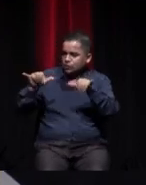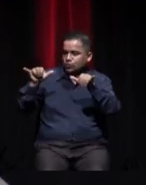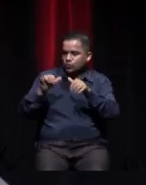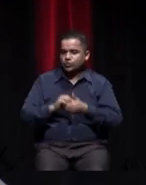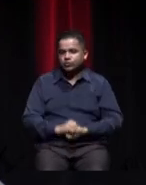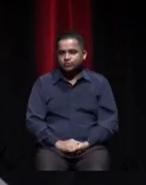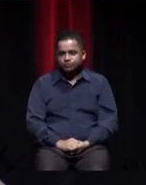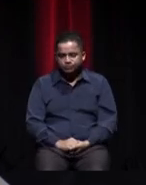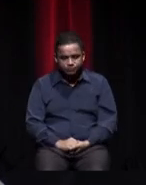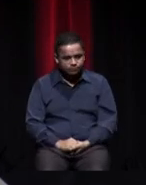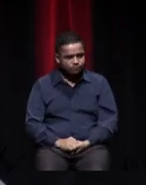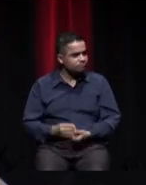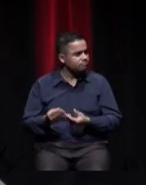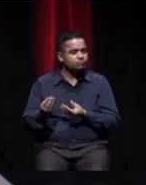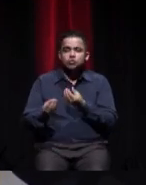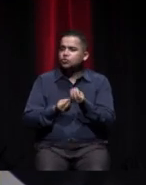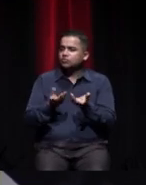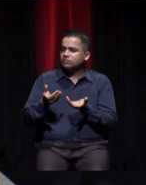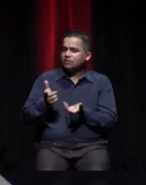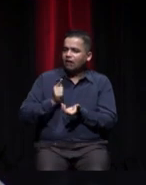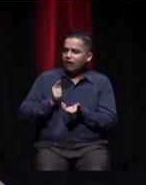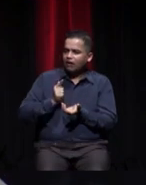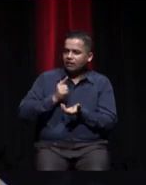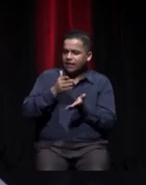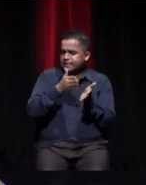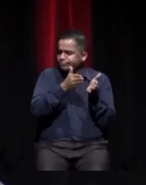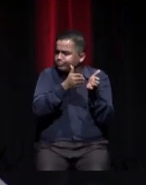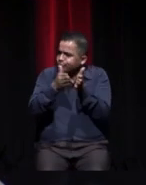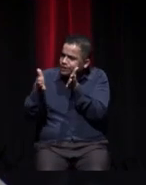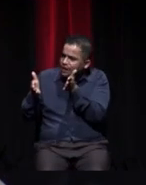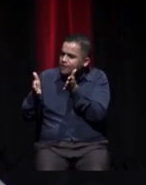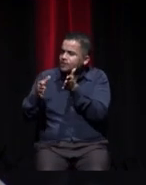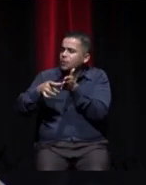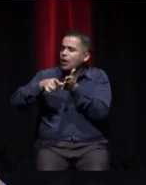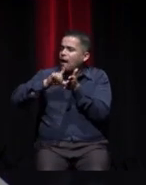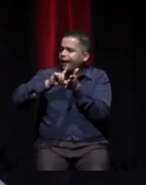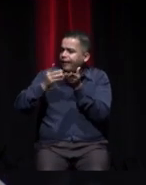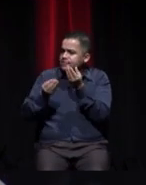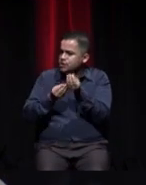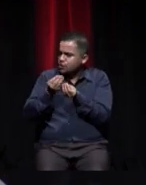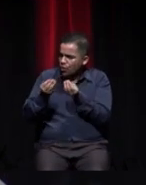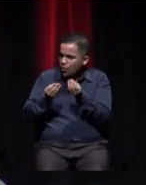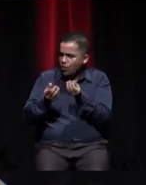How do you halt this process before it passing from violence with words